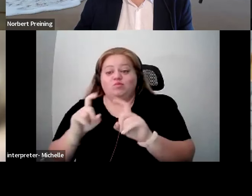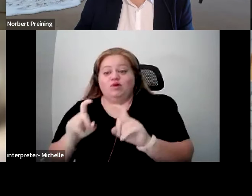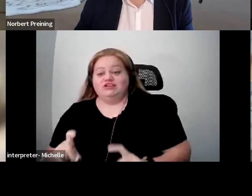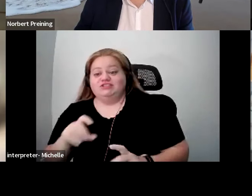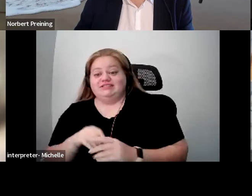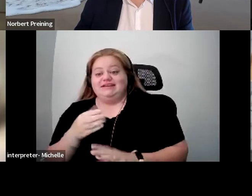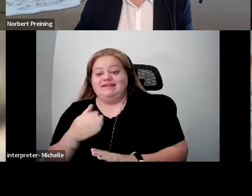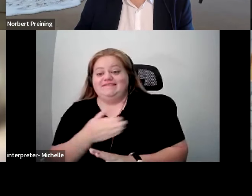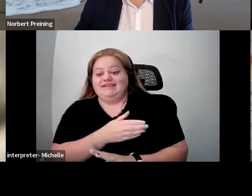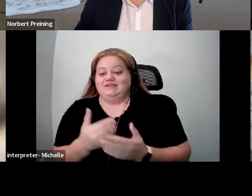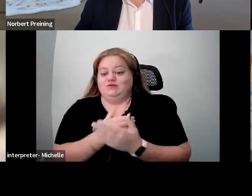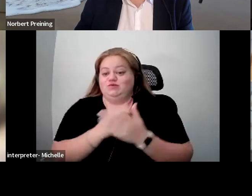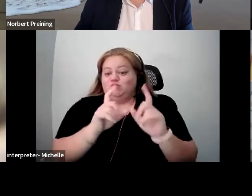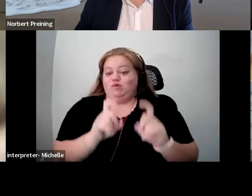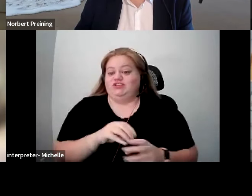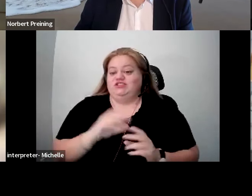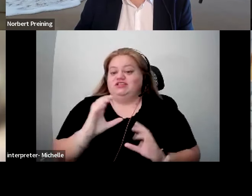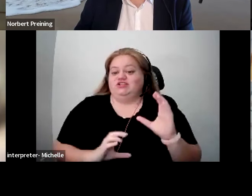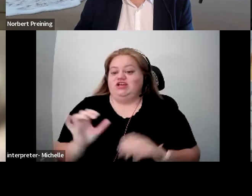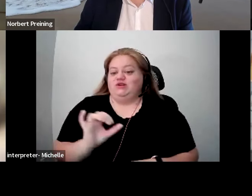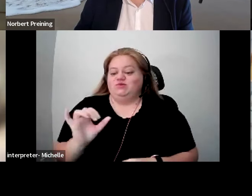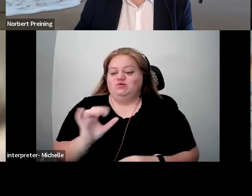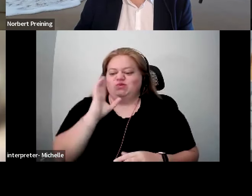And there's some new questions coming in. So let's take a three-minute break.